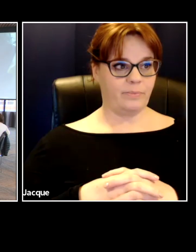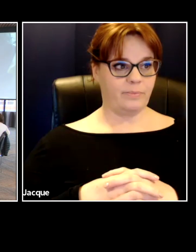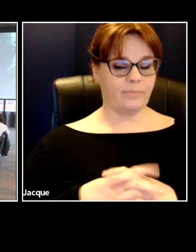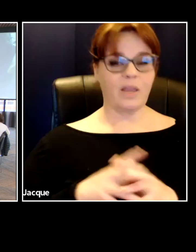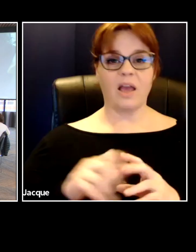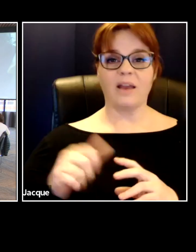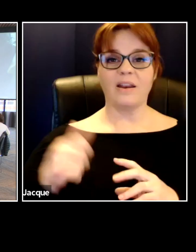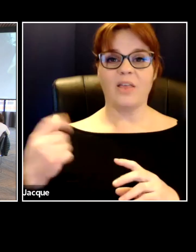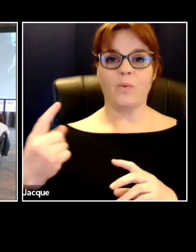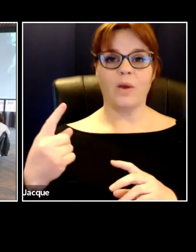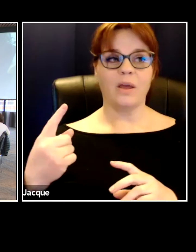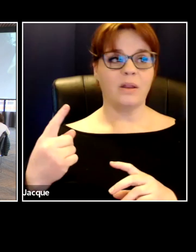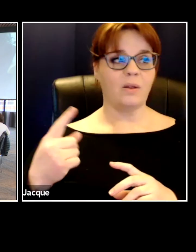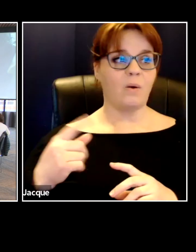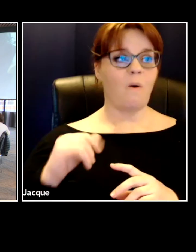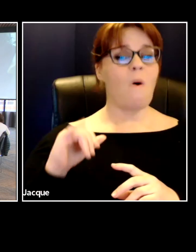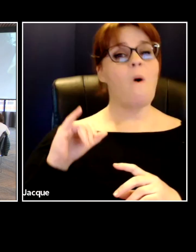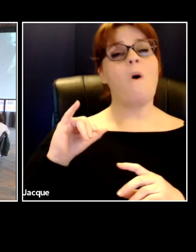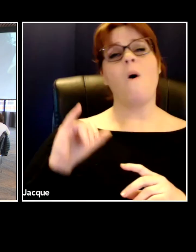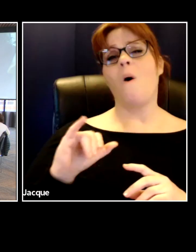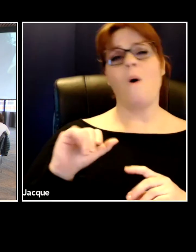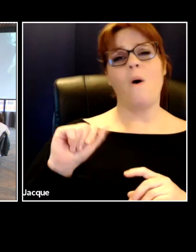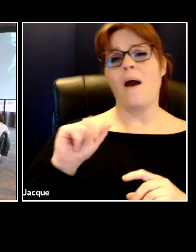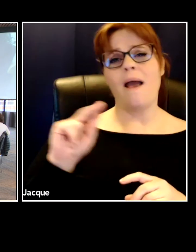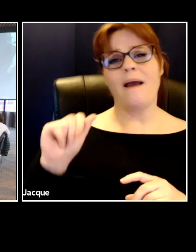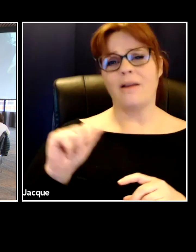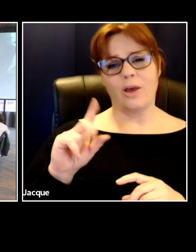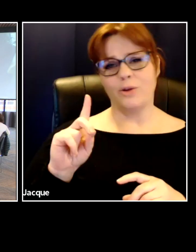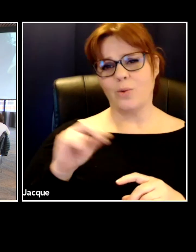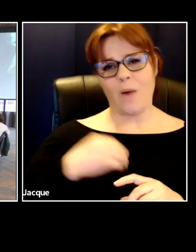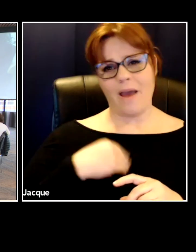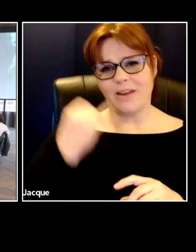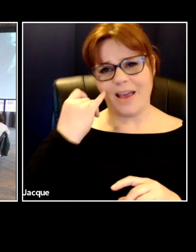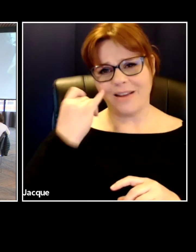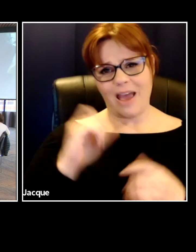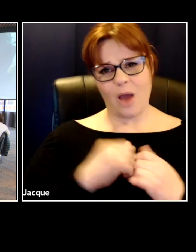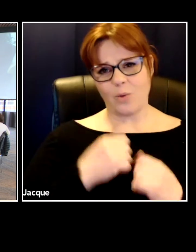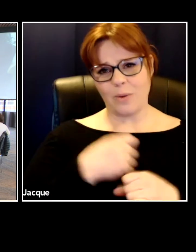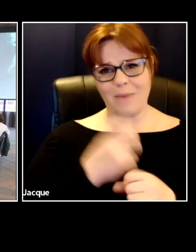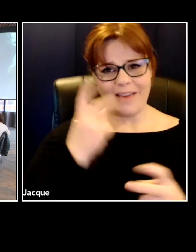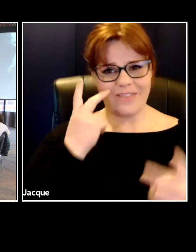Oh, Anna, do I have an idea how do we make visible and normalize non-driving? And that